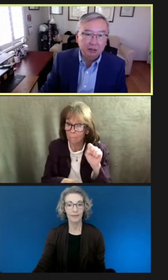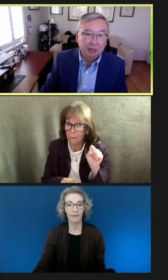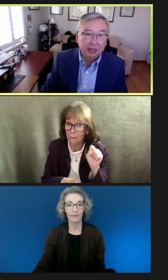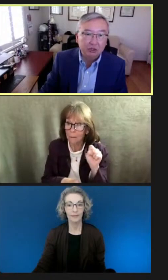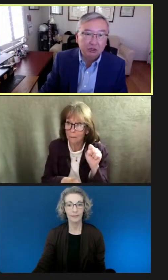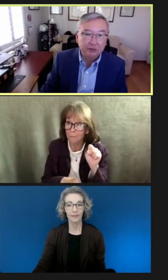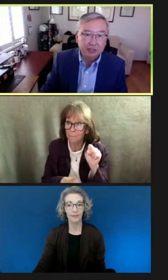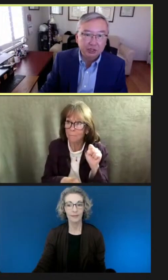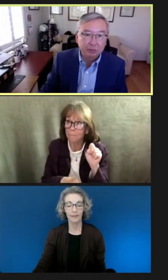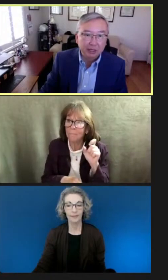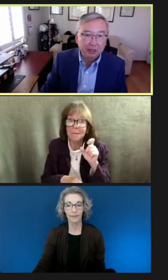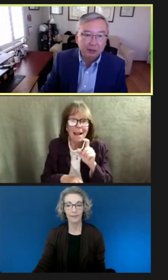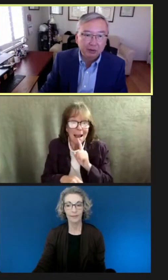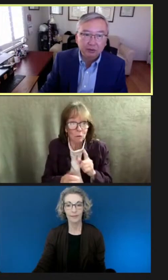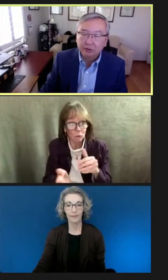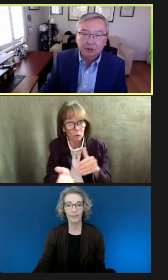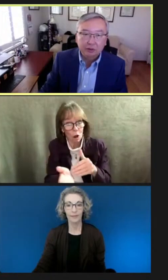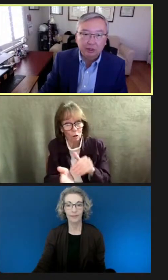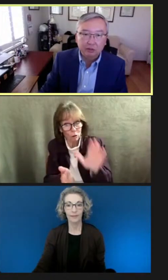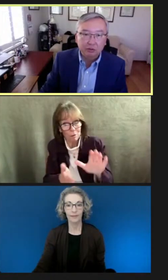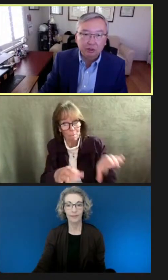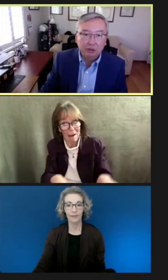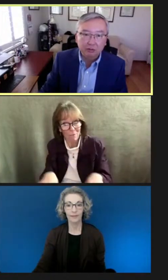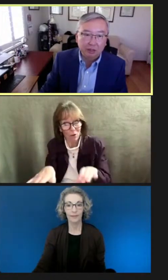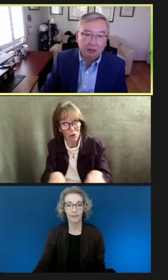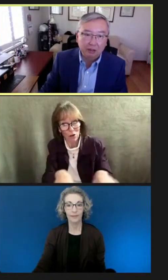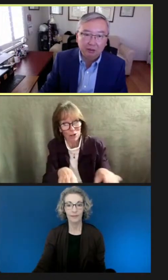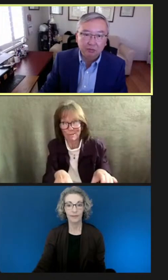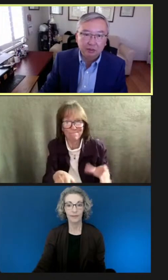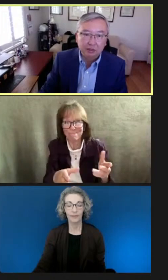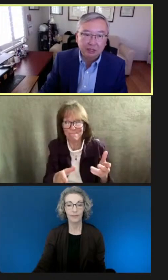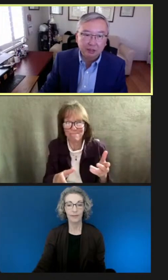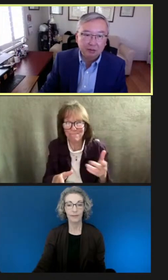but the actual physician behavior,